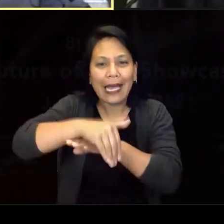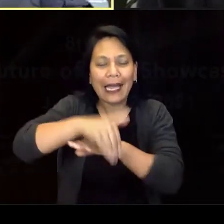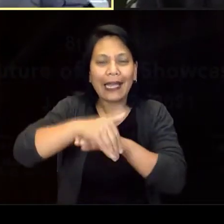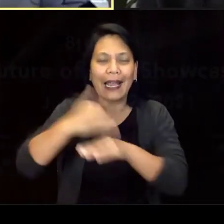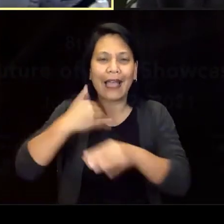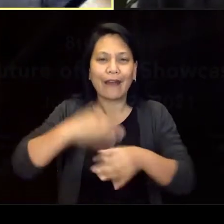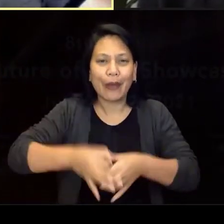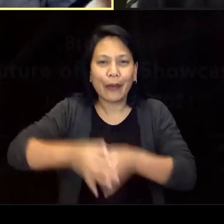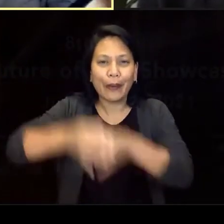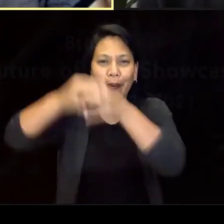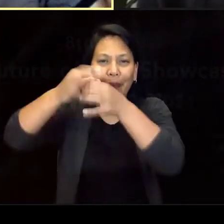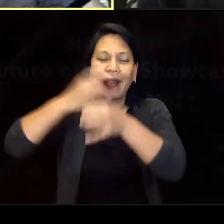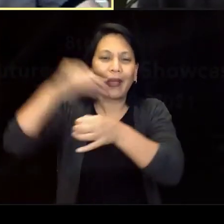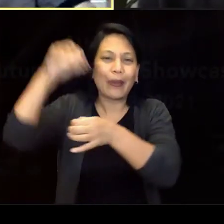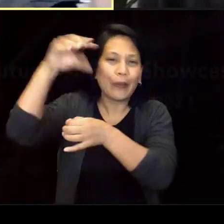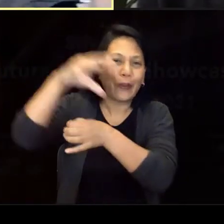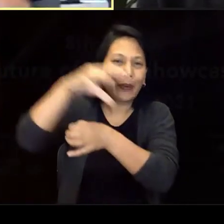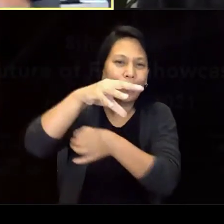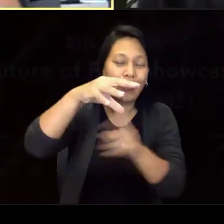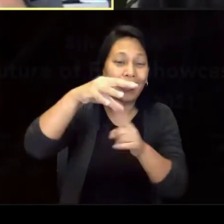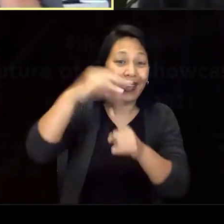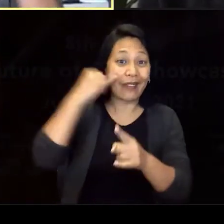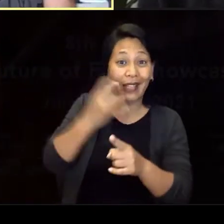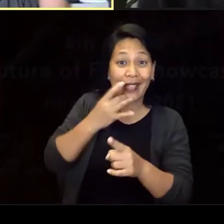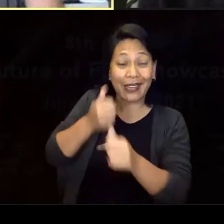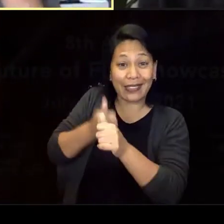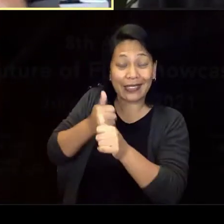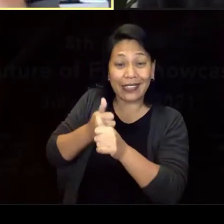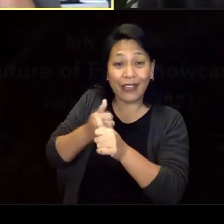And if it's a little bit of a bluer light, you had a red lip, it's going to look black.